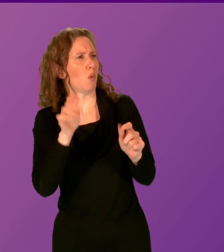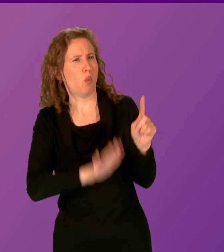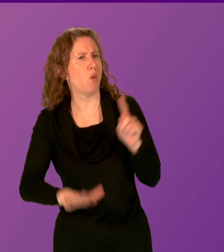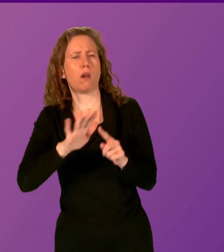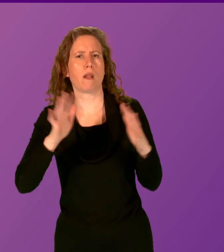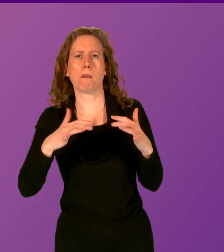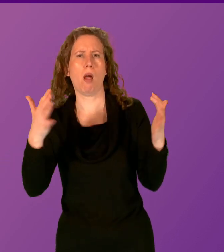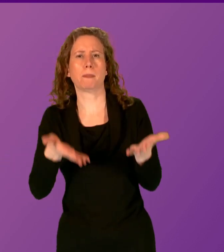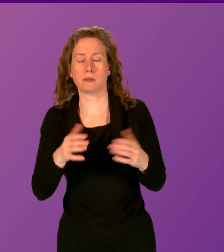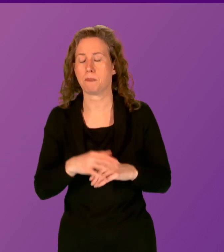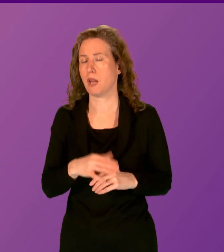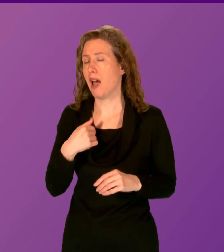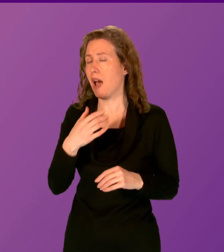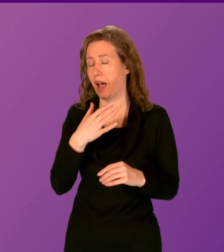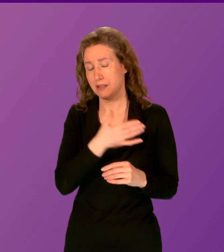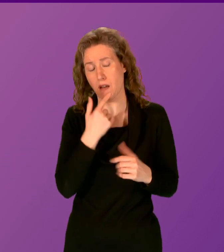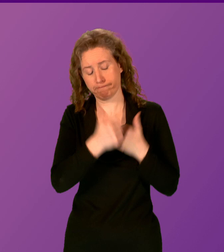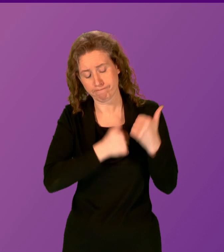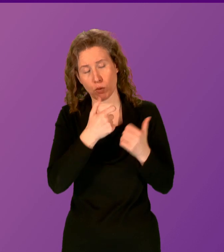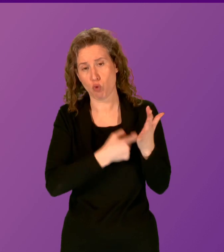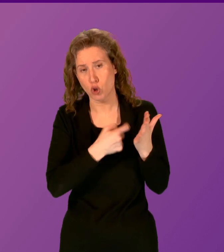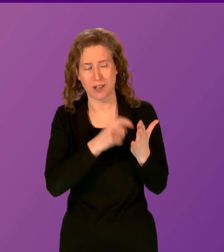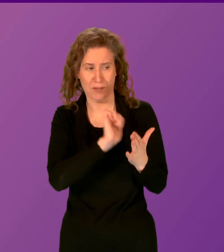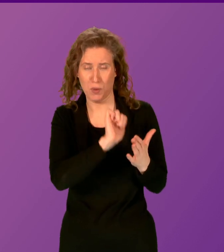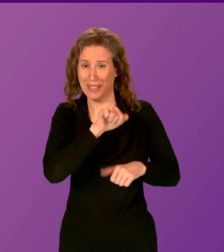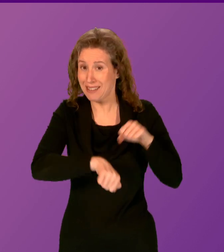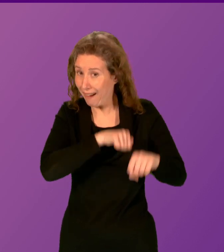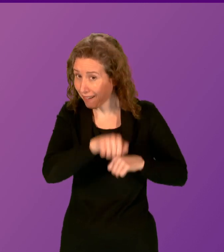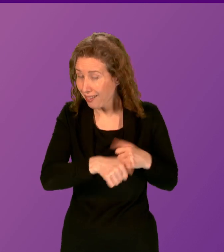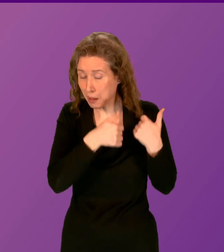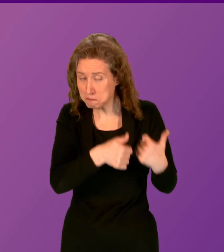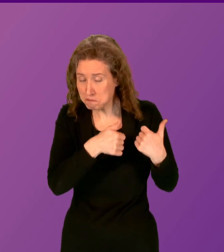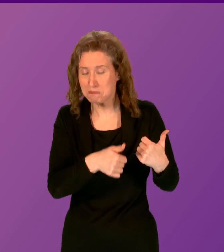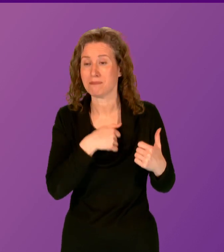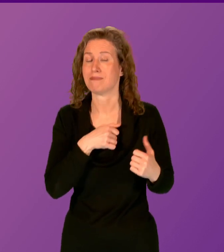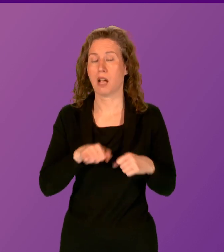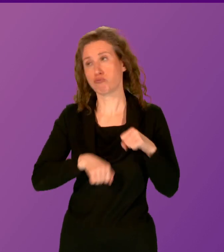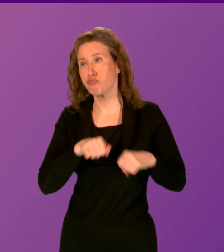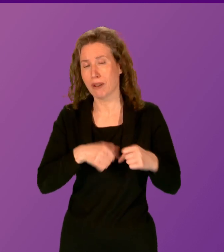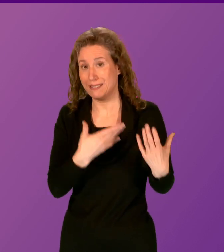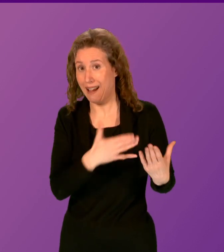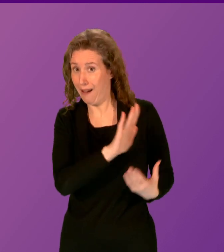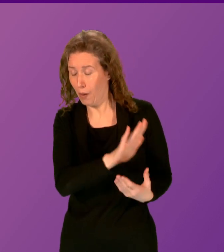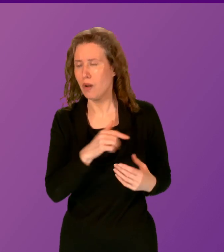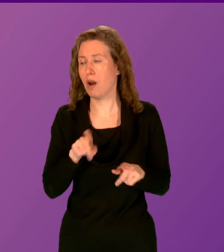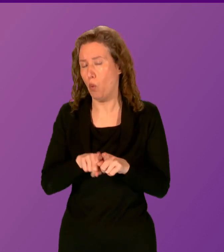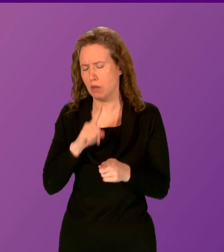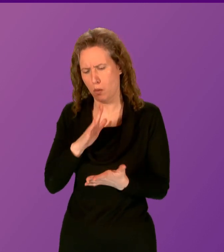I wish Roger well in the cycle that he is doing and pledge to look further at what we